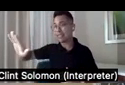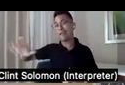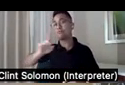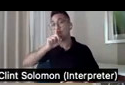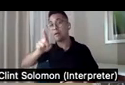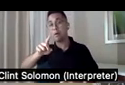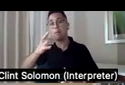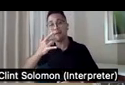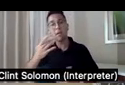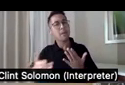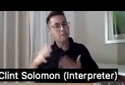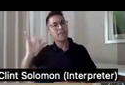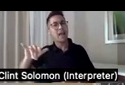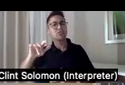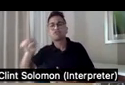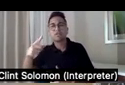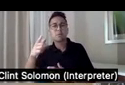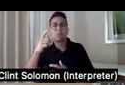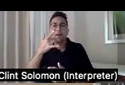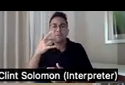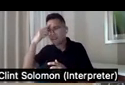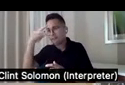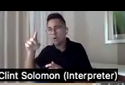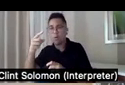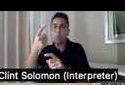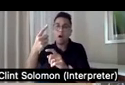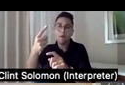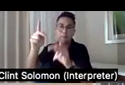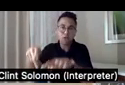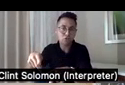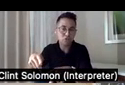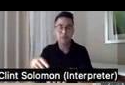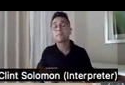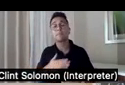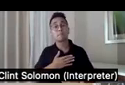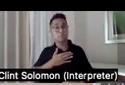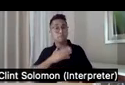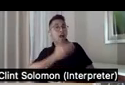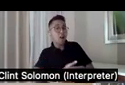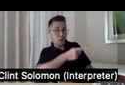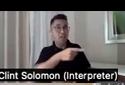when they're with so and so so my own daughter who acquired complex disabilities over time